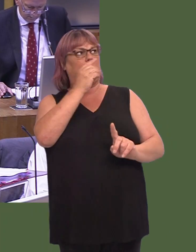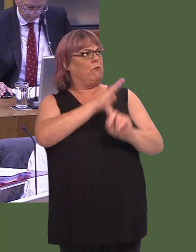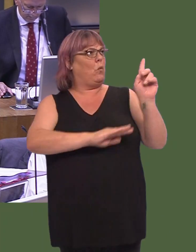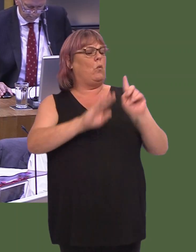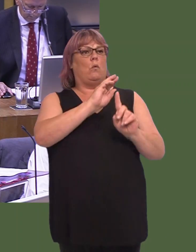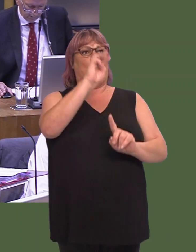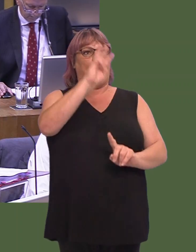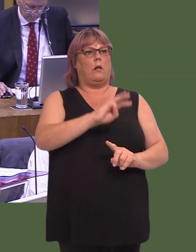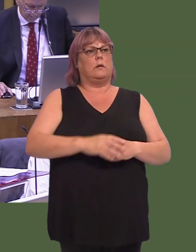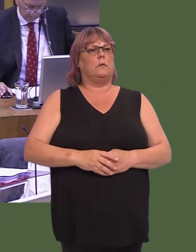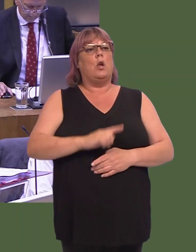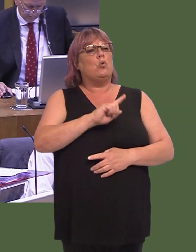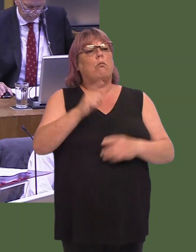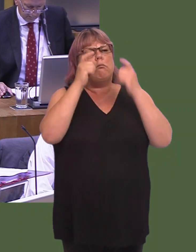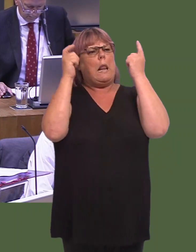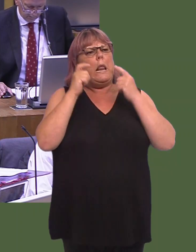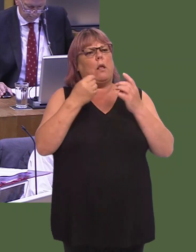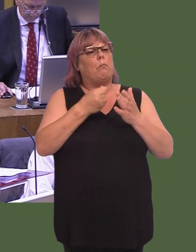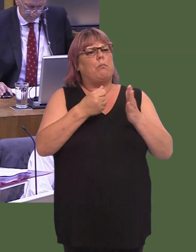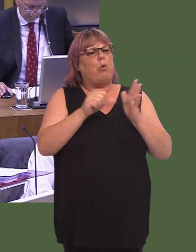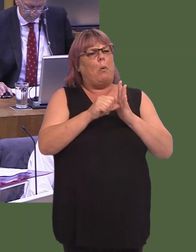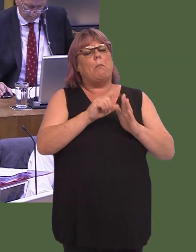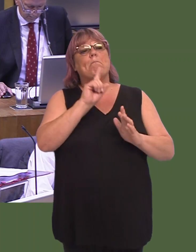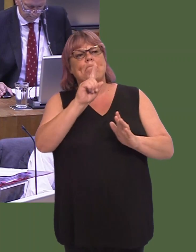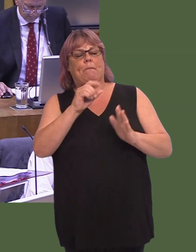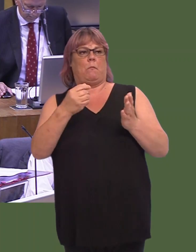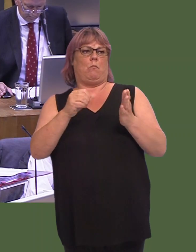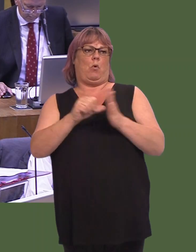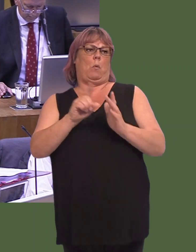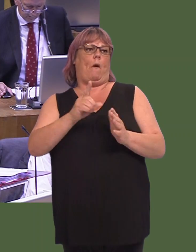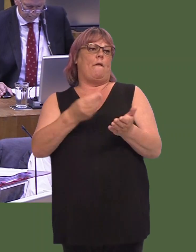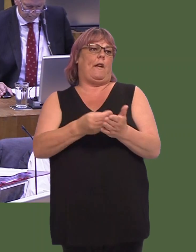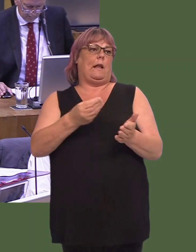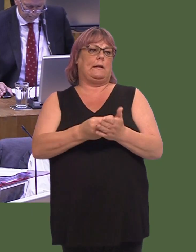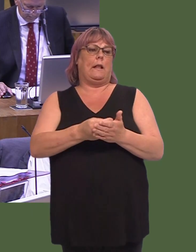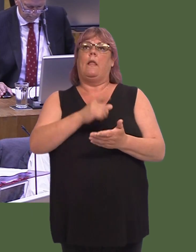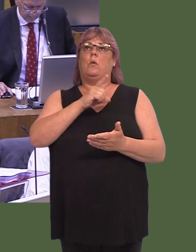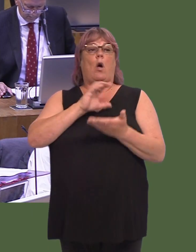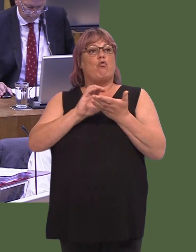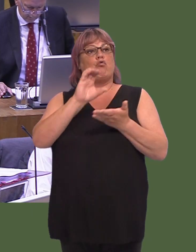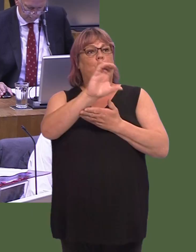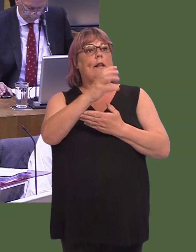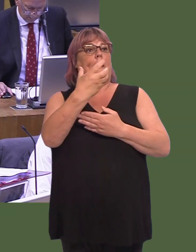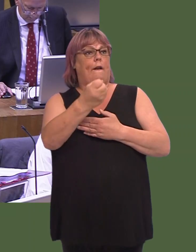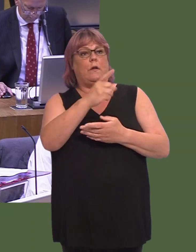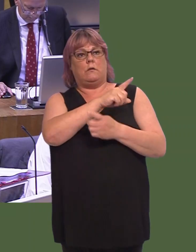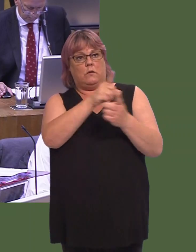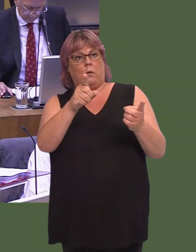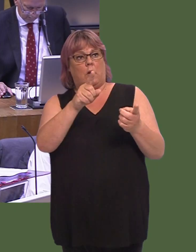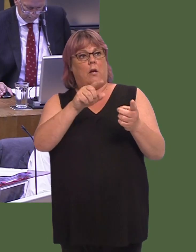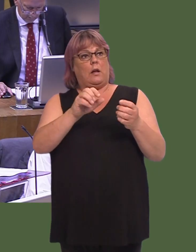Thank you. Julie James AM: Well, taking the middle one first, which is the easiest, the Cabinet Secretary is nodding happily at your suggestion, so I'm sure we can take that one forward. In terms of the issue with the woodchip fires, I will be discussing that with Cabinet colleagues, and we will come forward with the timetable for that, and, in terms of part 2, again, I will discuss with the Cabinet Secretary exactly where we are with that and make sure that the Assembly's informed immediately. Simon Thomas AM: First of all, can I ask the leader of the house how the Welsh Government